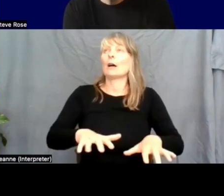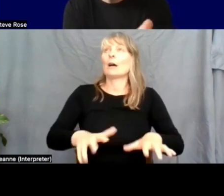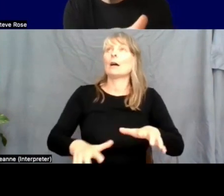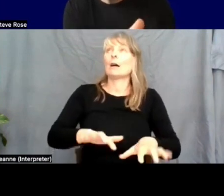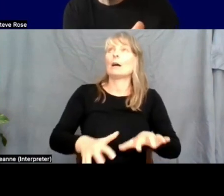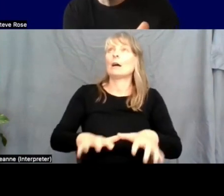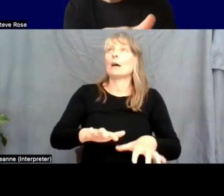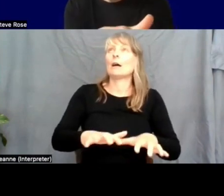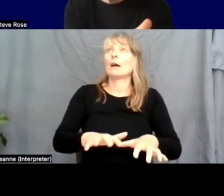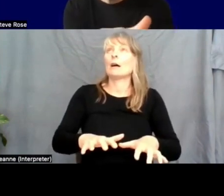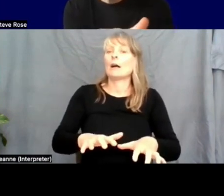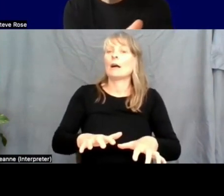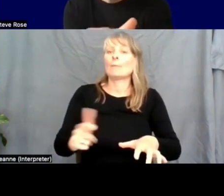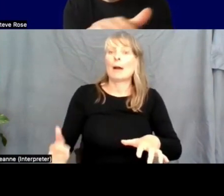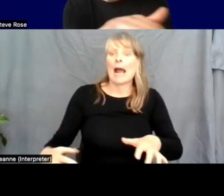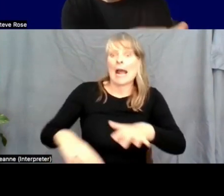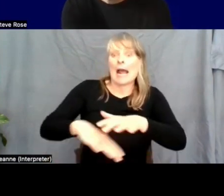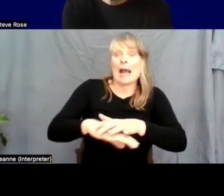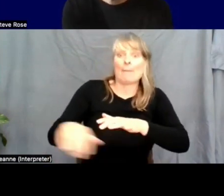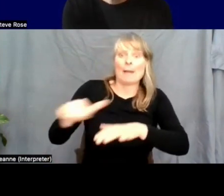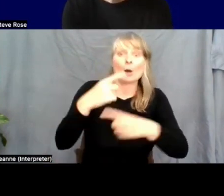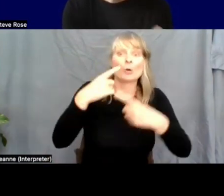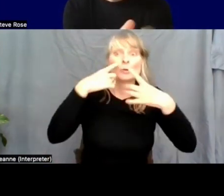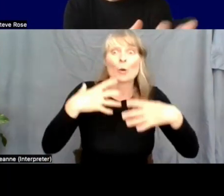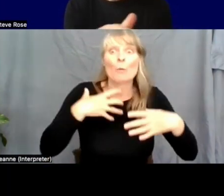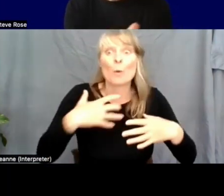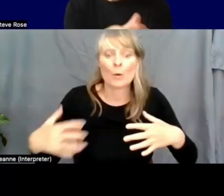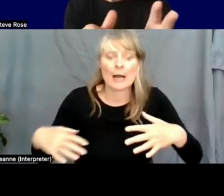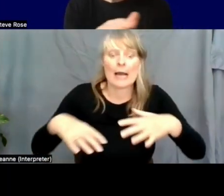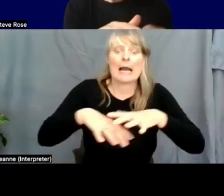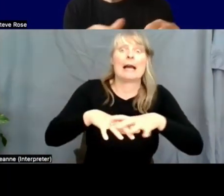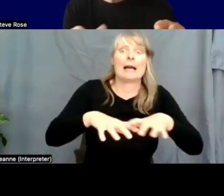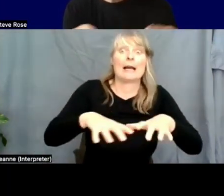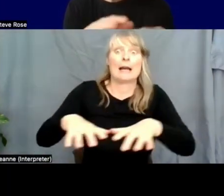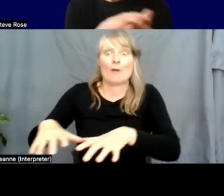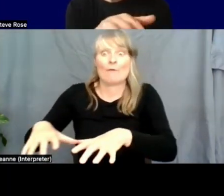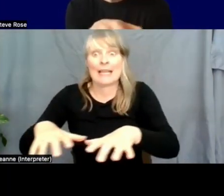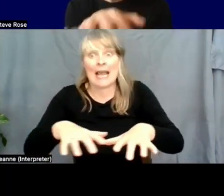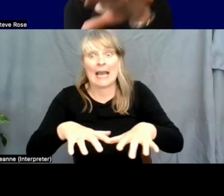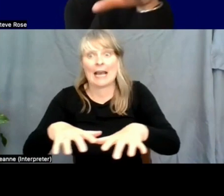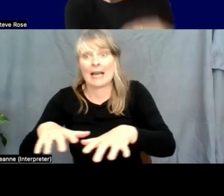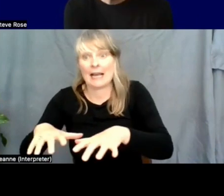to show you a bit more, so I can put my hands under and redirect her. But it wasn't her taking her hand